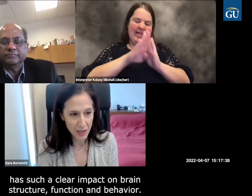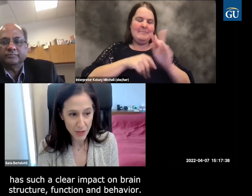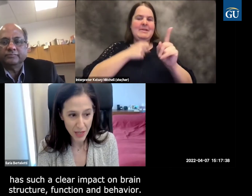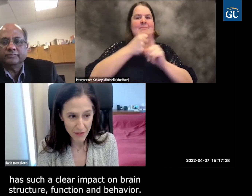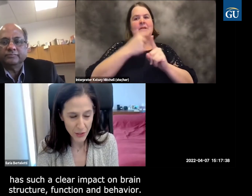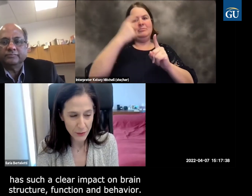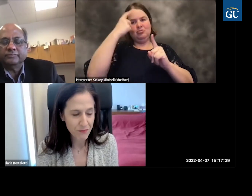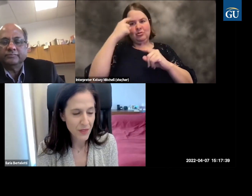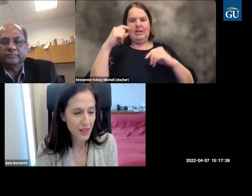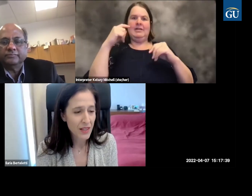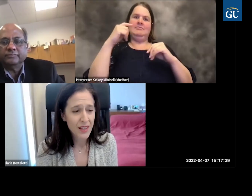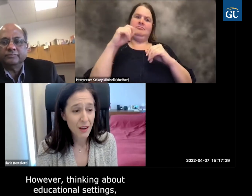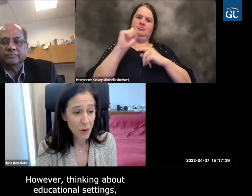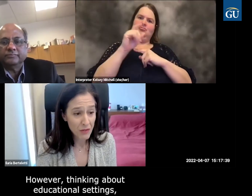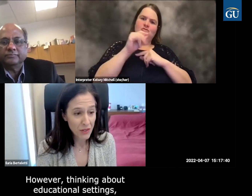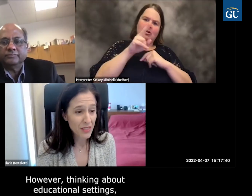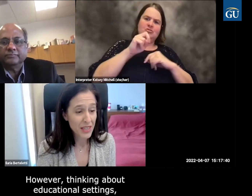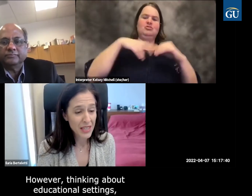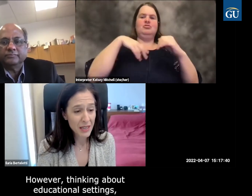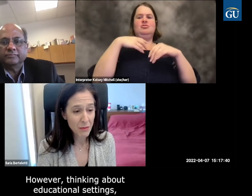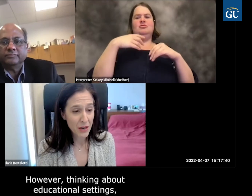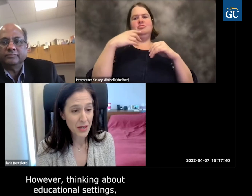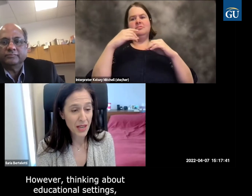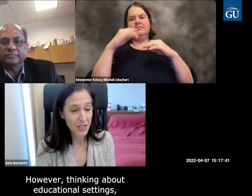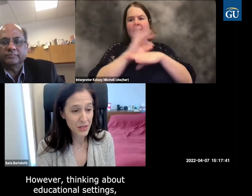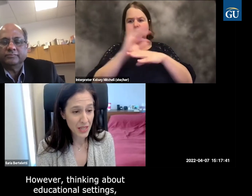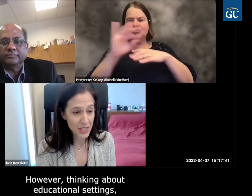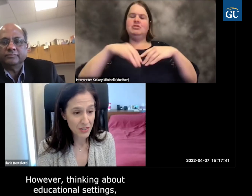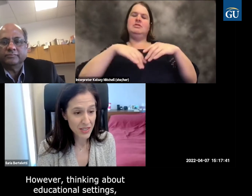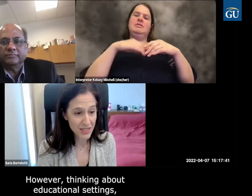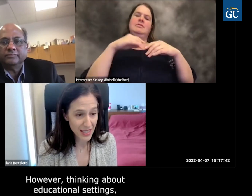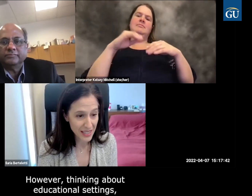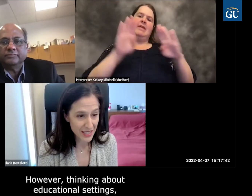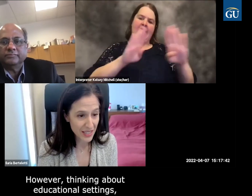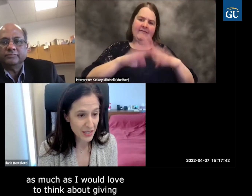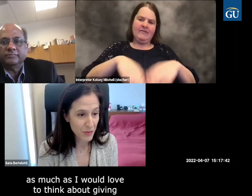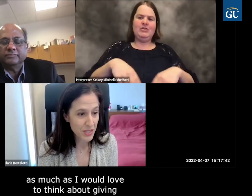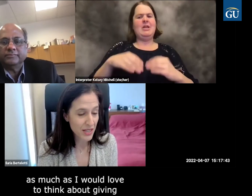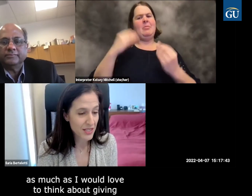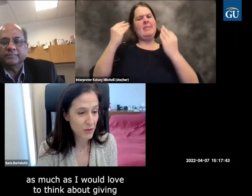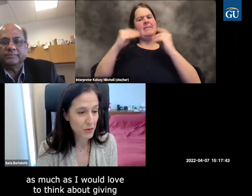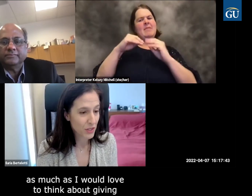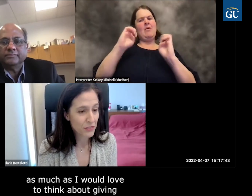behavior however thinking about educational